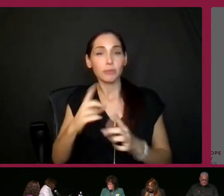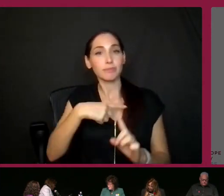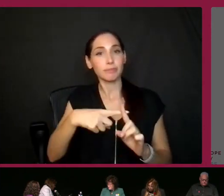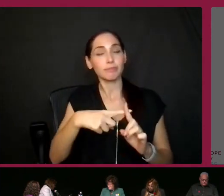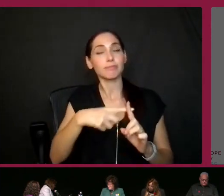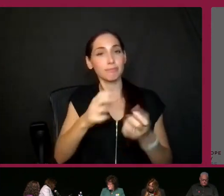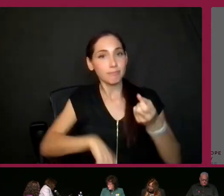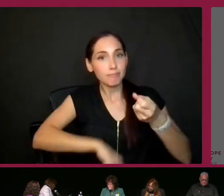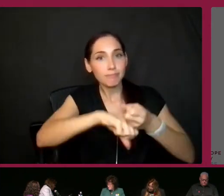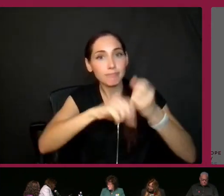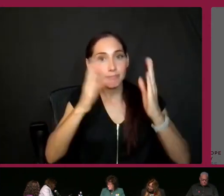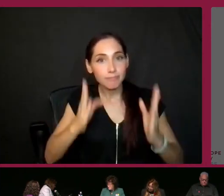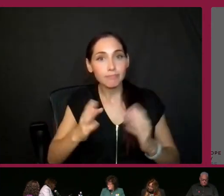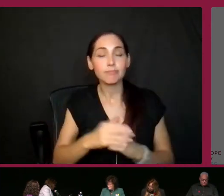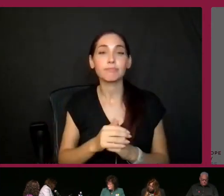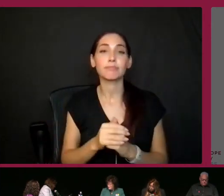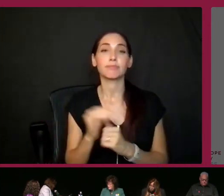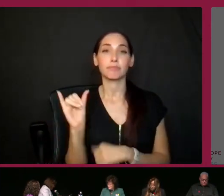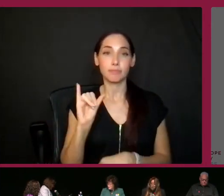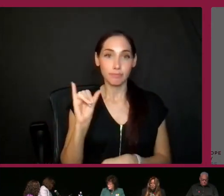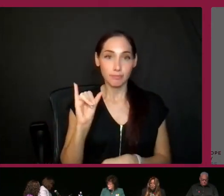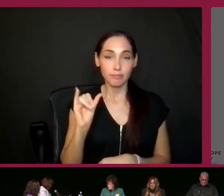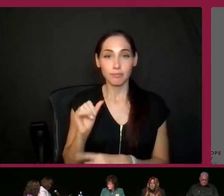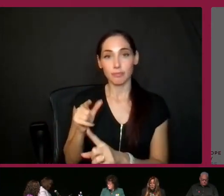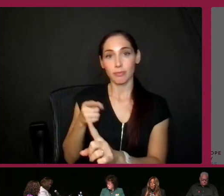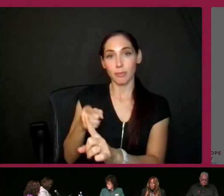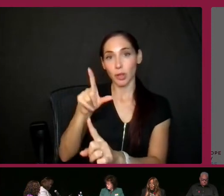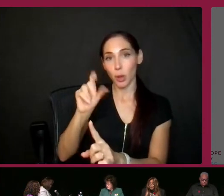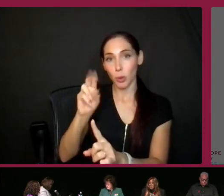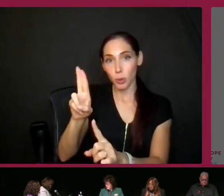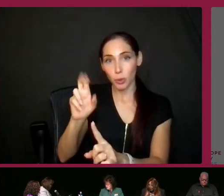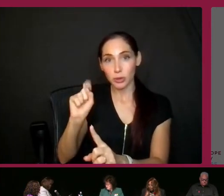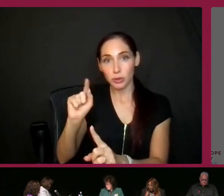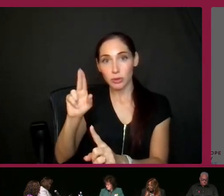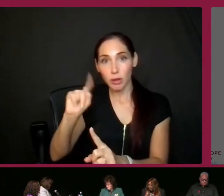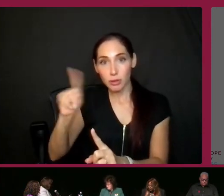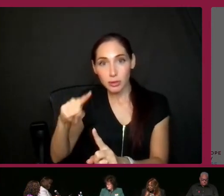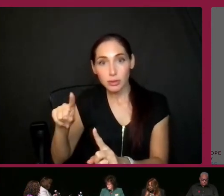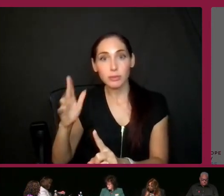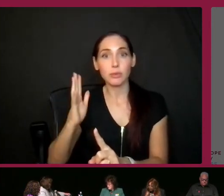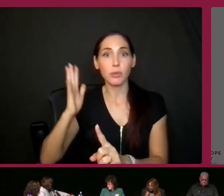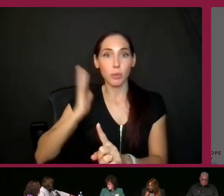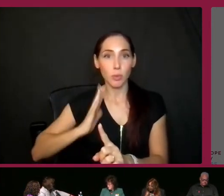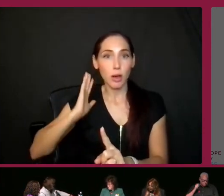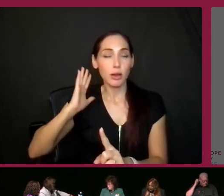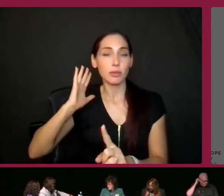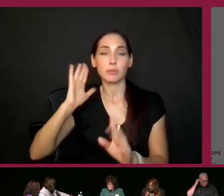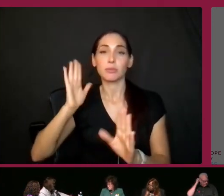whereas Lew Stults was a public servant, and